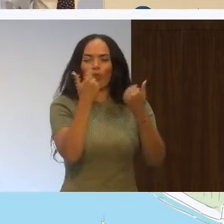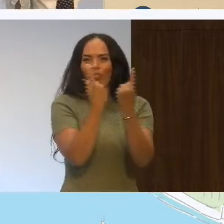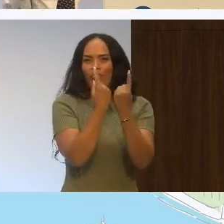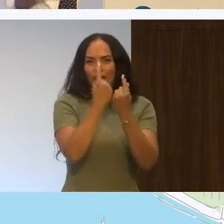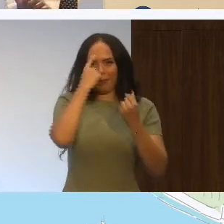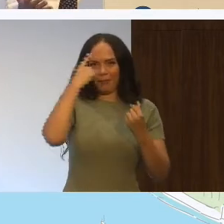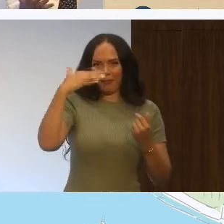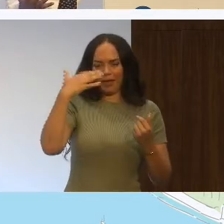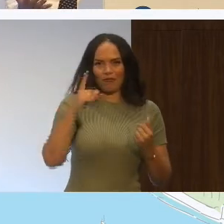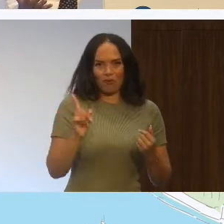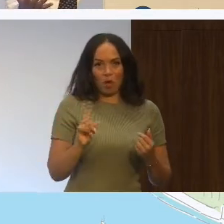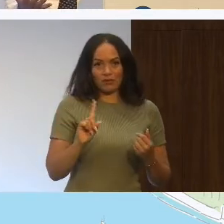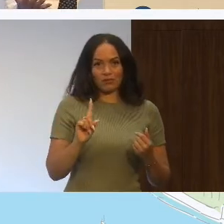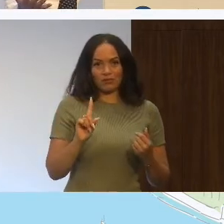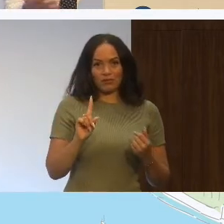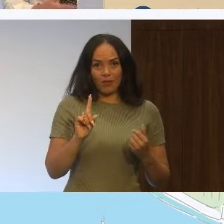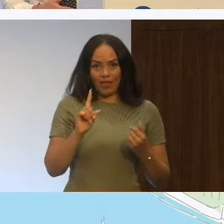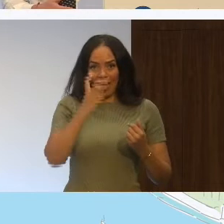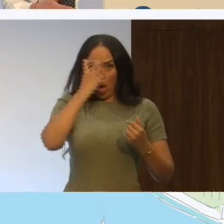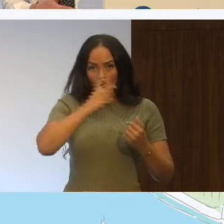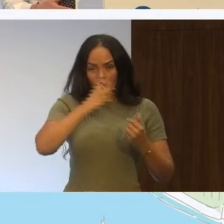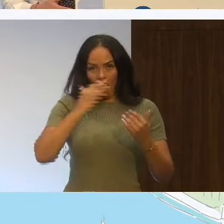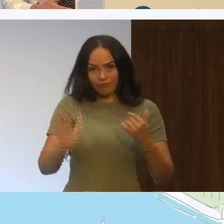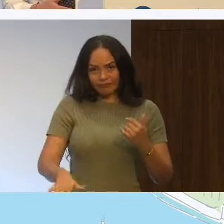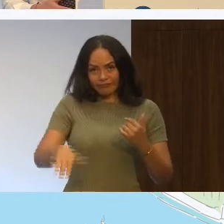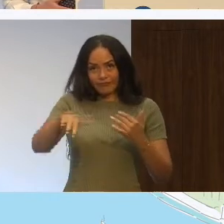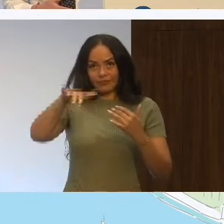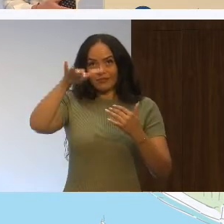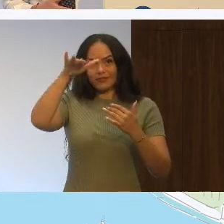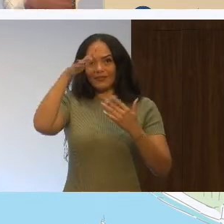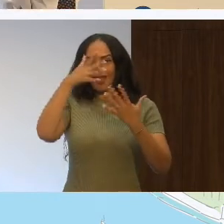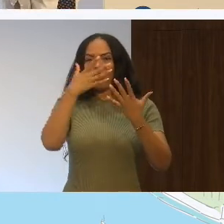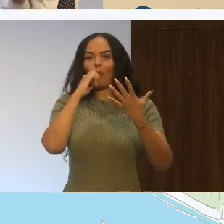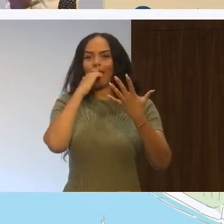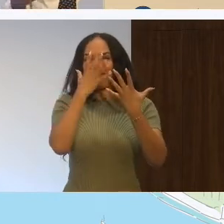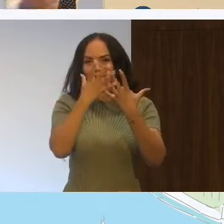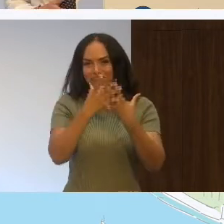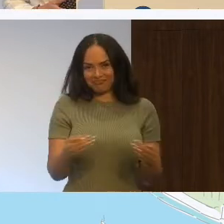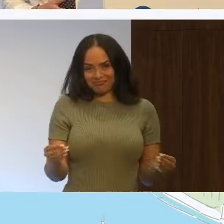it definitely goes away when you get older. And and that can be that's reassuring if you're in your forties